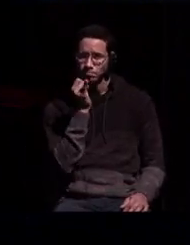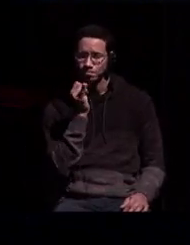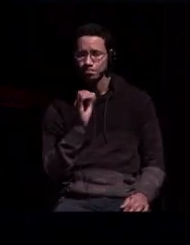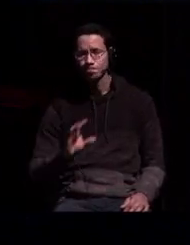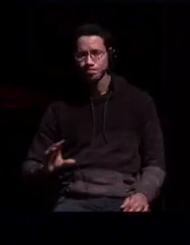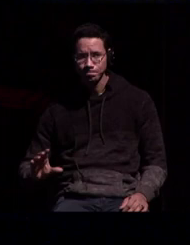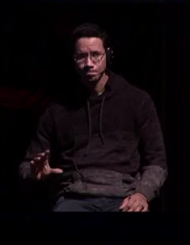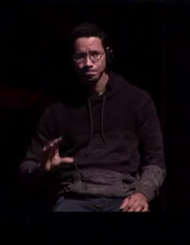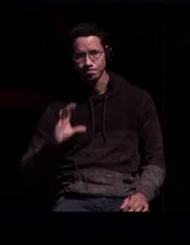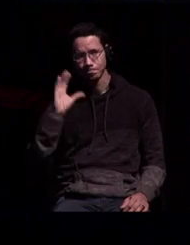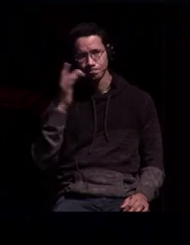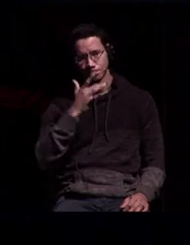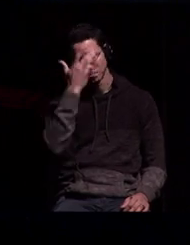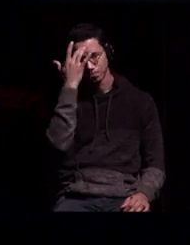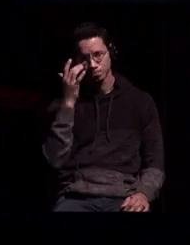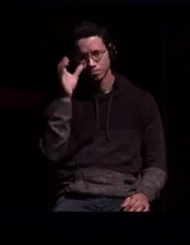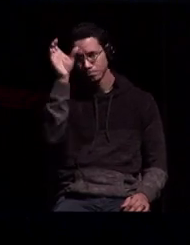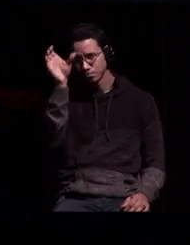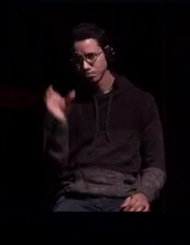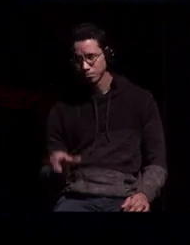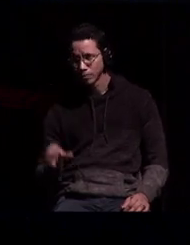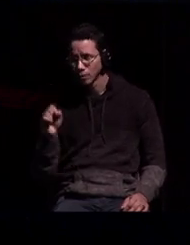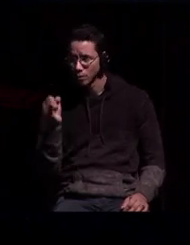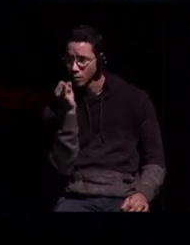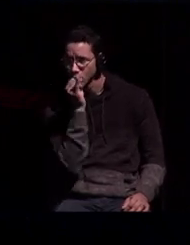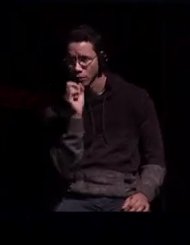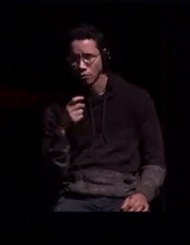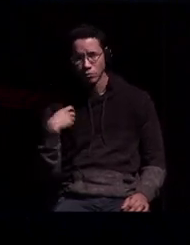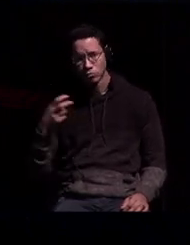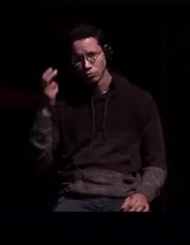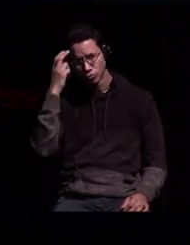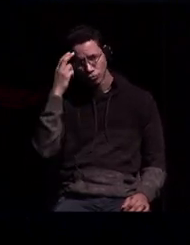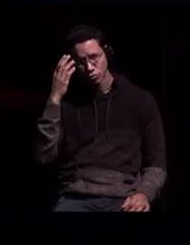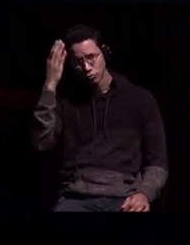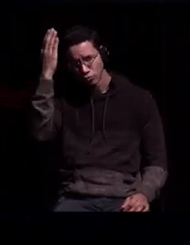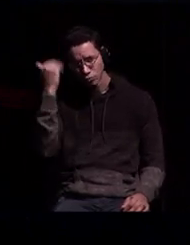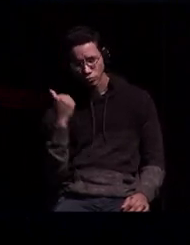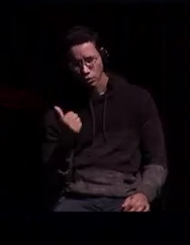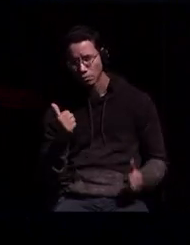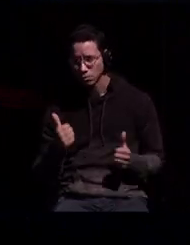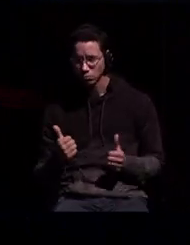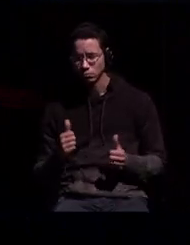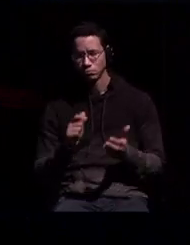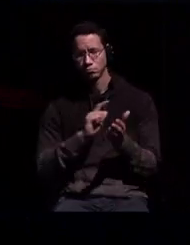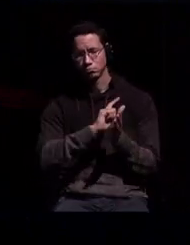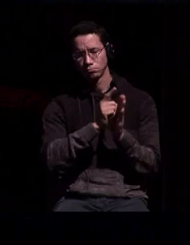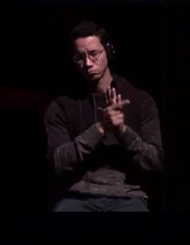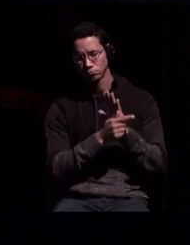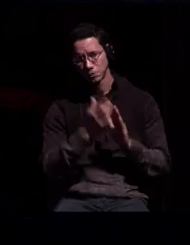I may be considered an expert or someone who knows a lot about it. My great work is not to analyze tourism